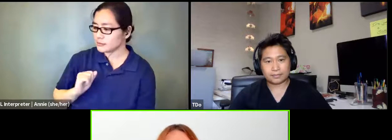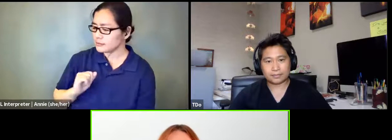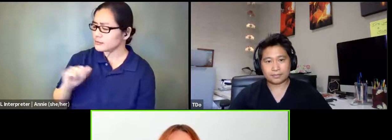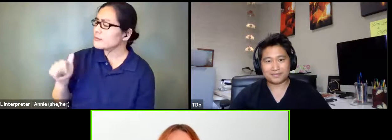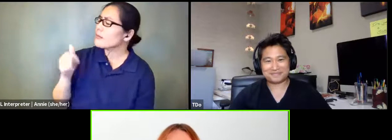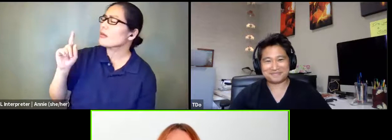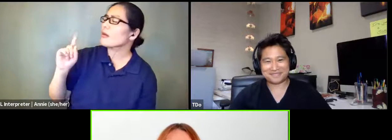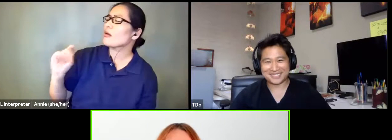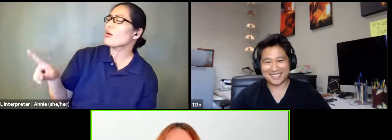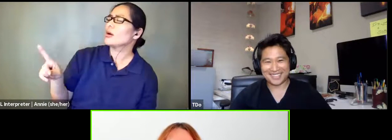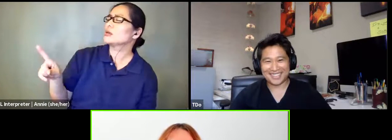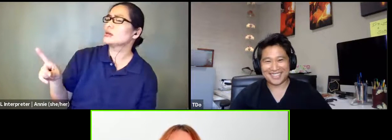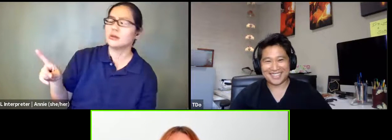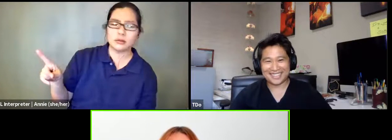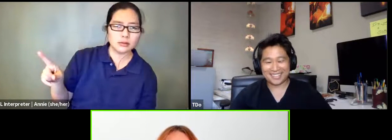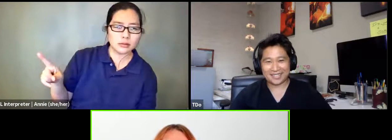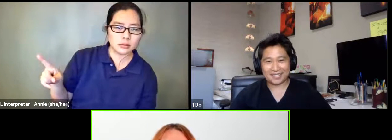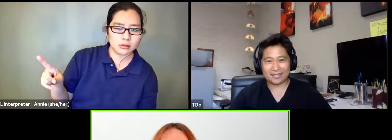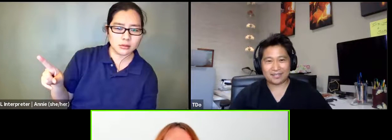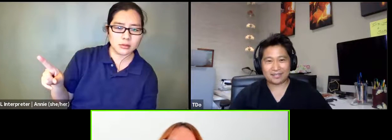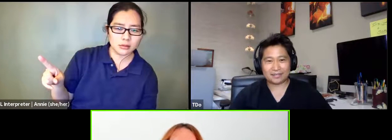leadership had done to begin with?